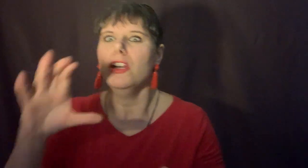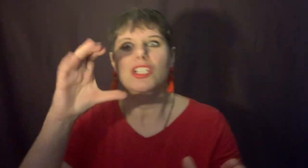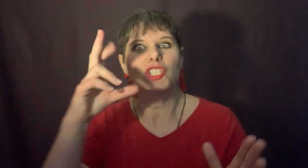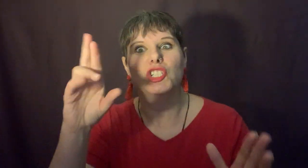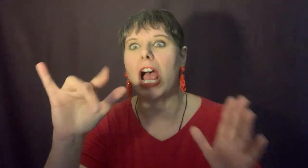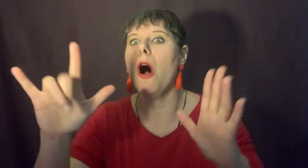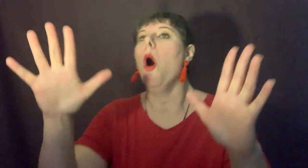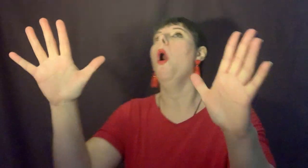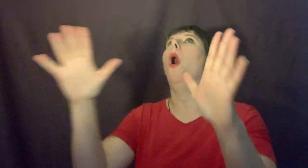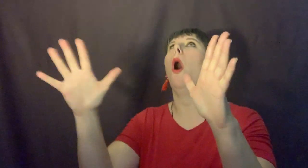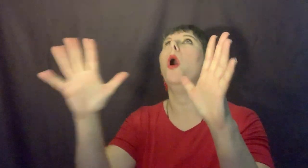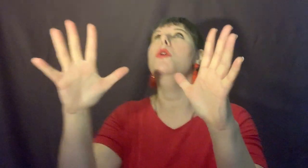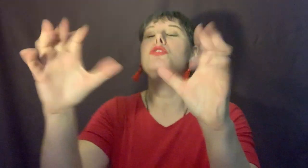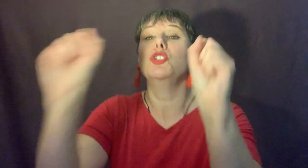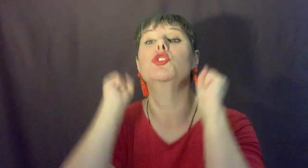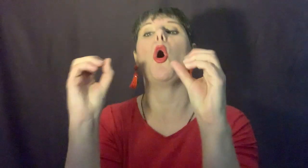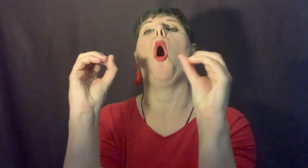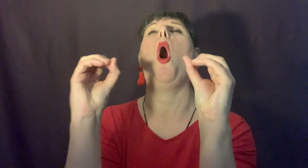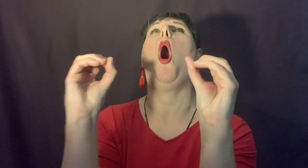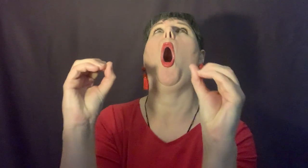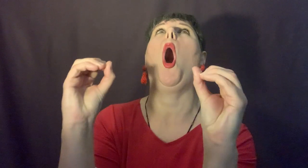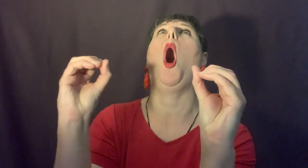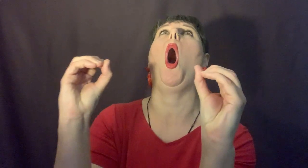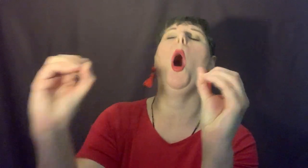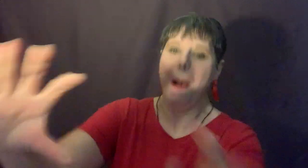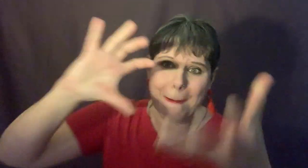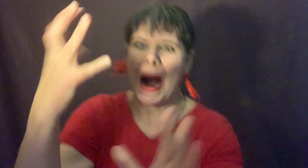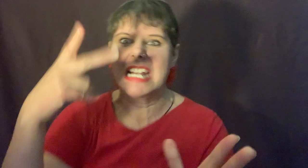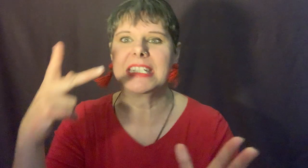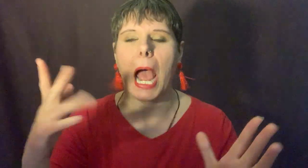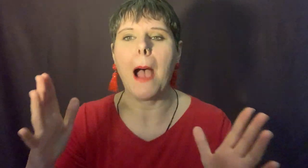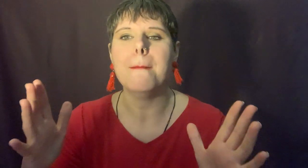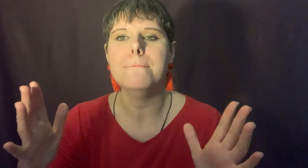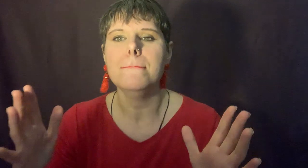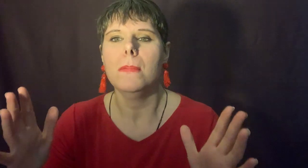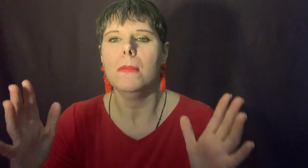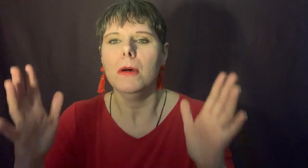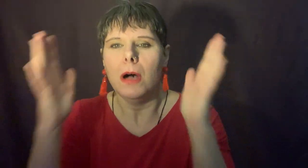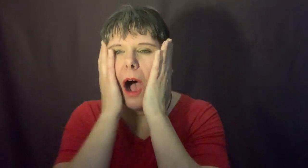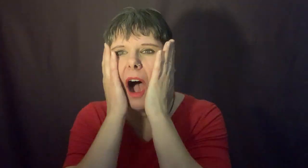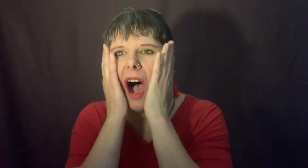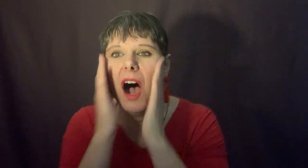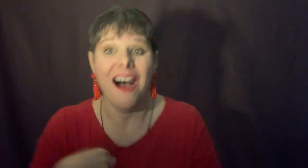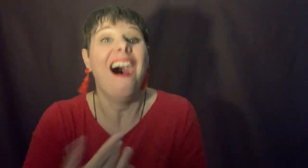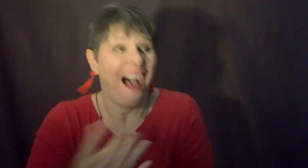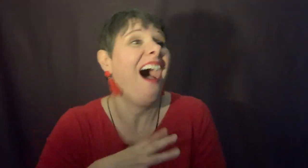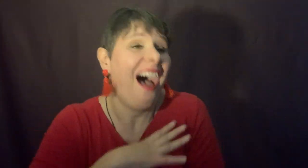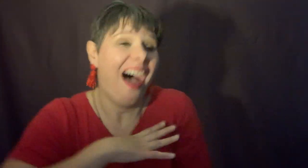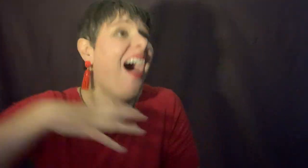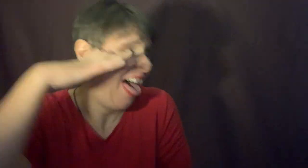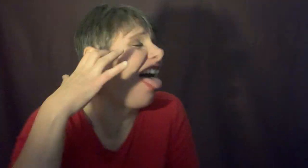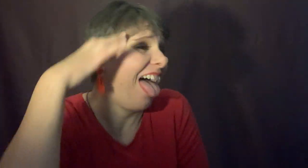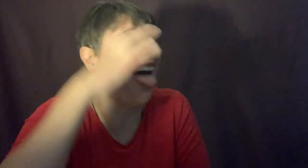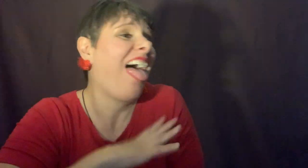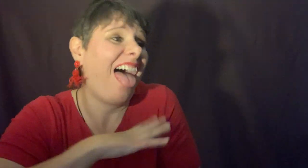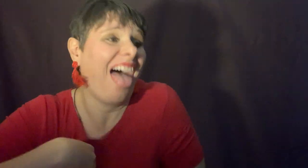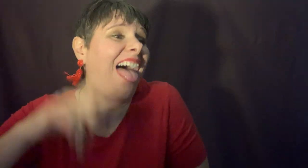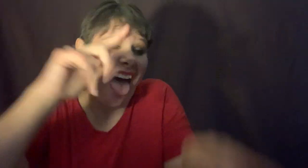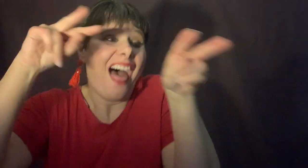Cheryl is sooooo messed up for suckering me into